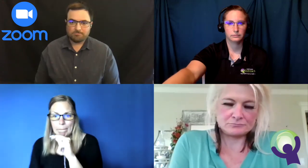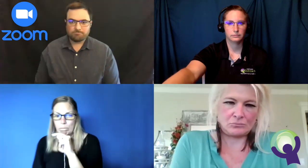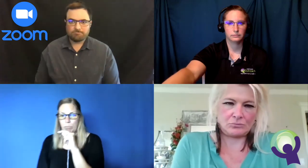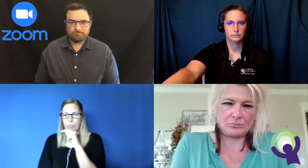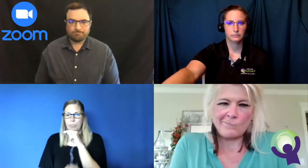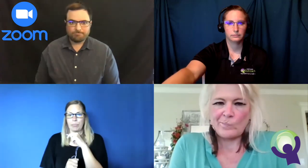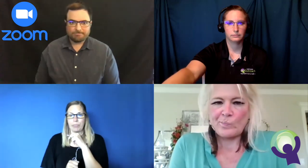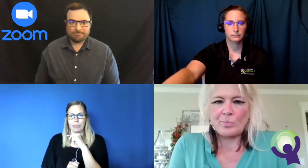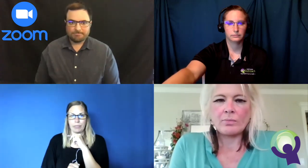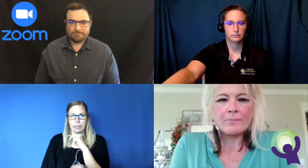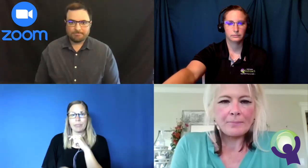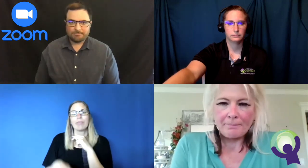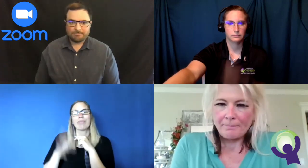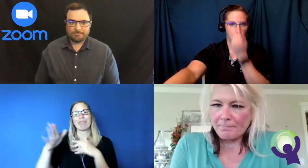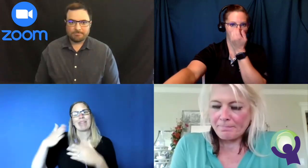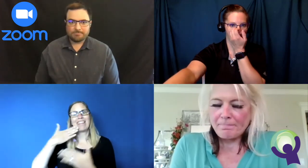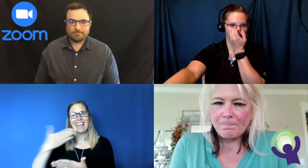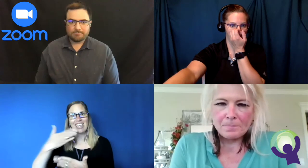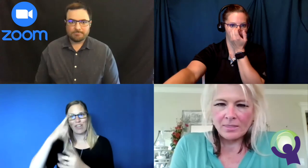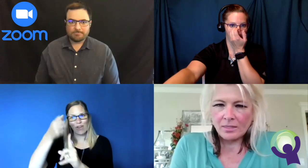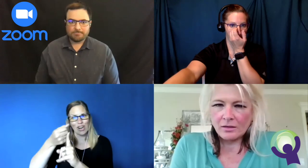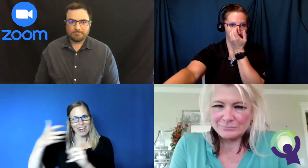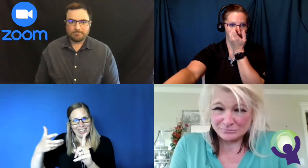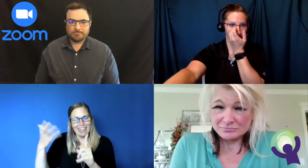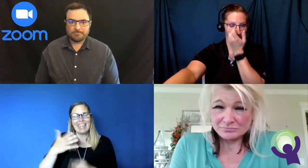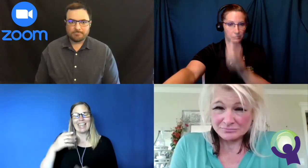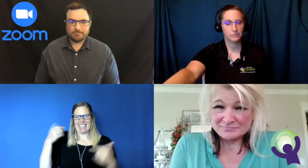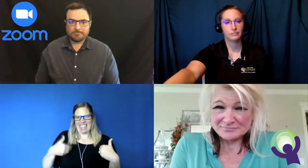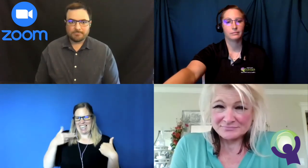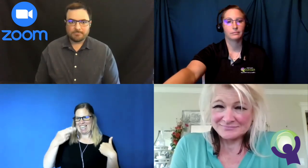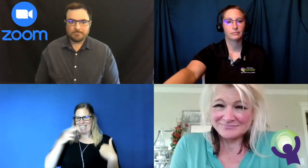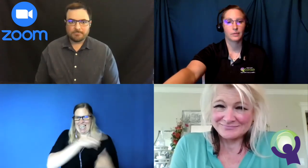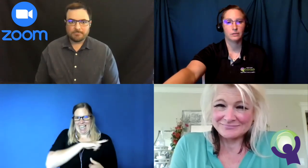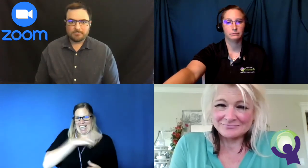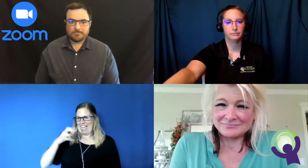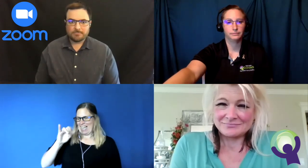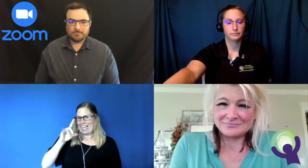Thank you for expanding on that Ronda. This is Heidi. We do have a question around